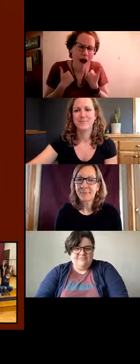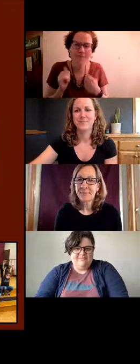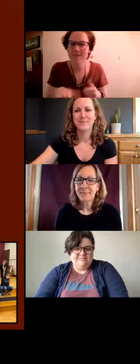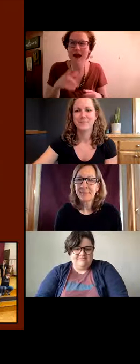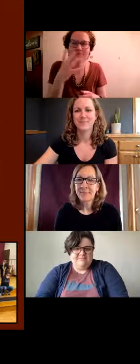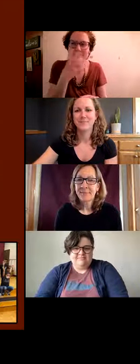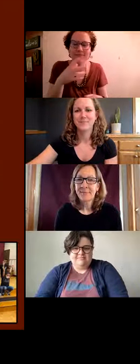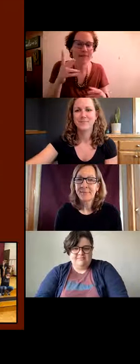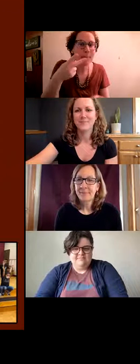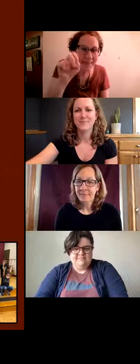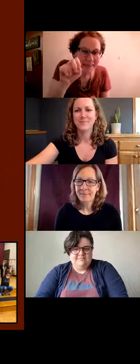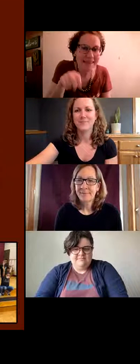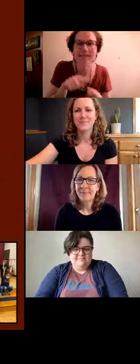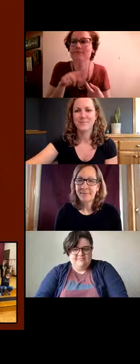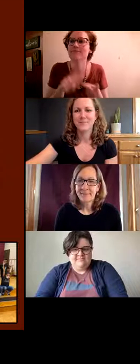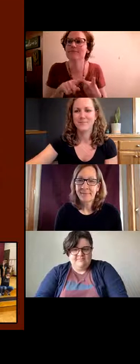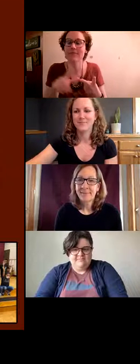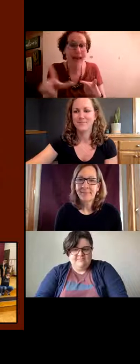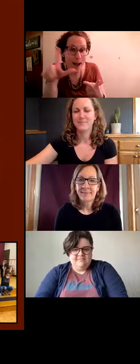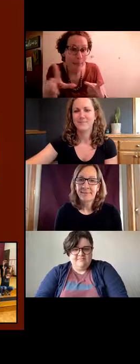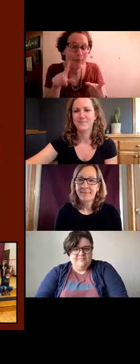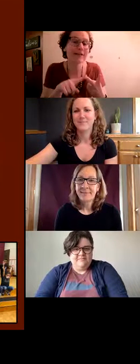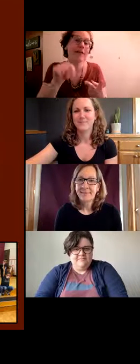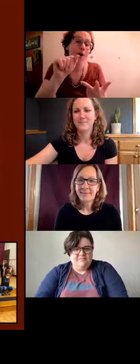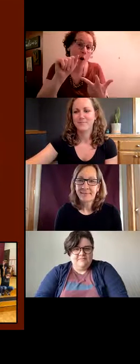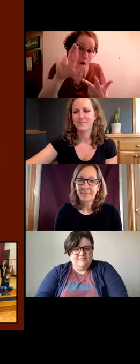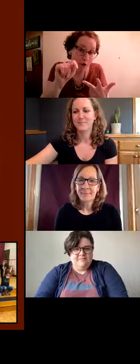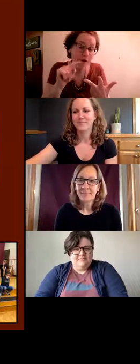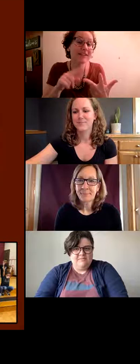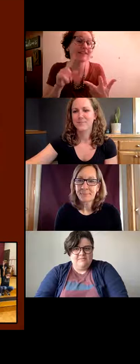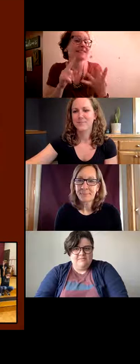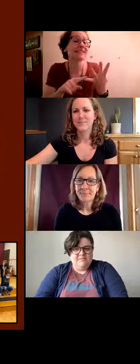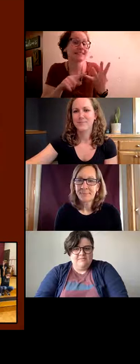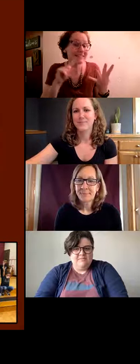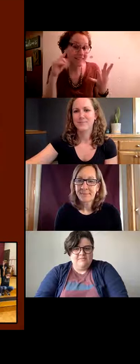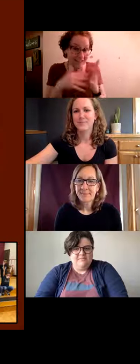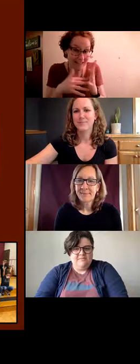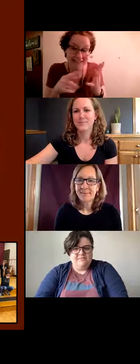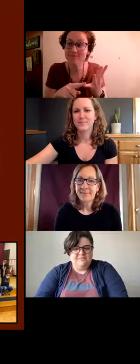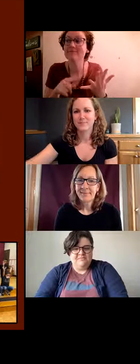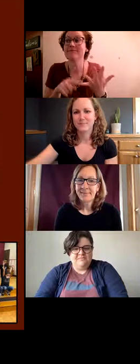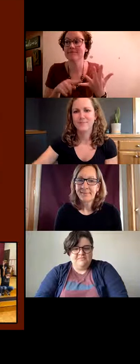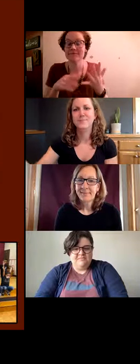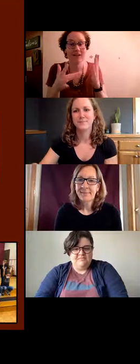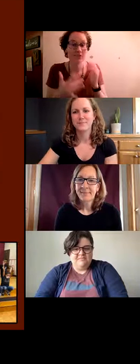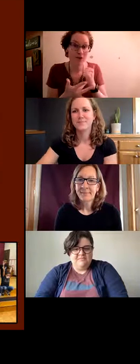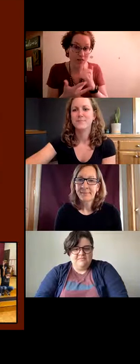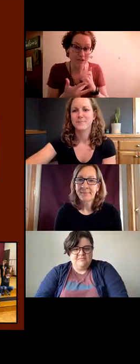which we enjoy having, and kids love having that. Like gym class, library time, art class, deaf studies,